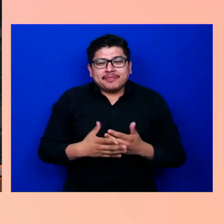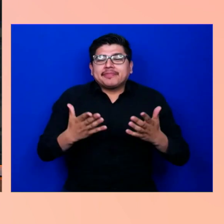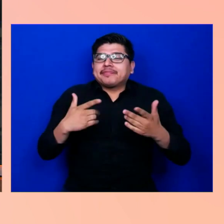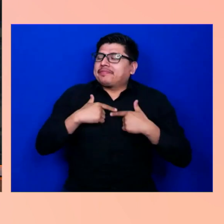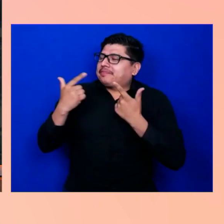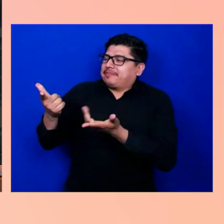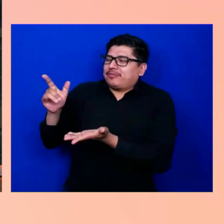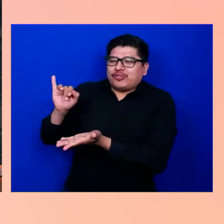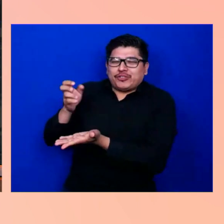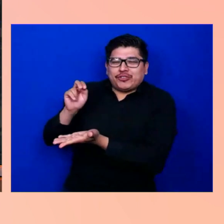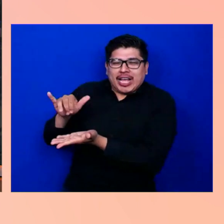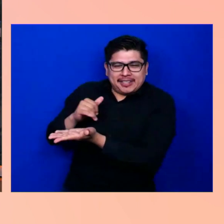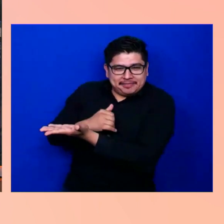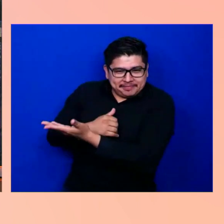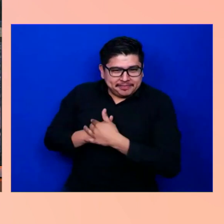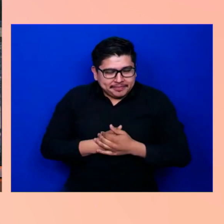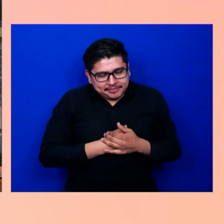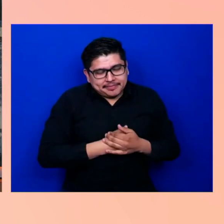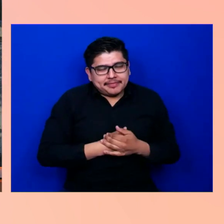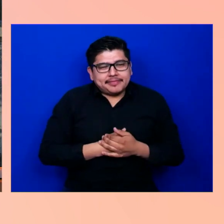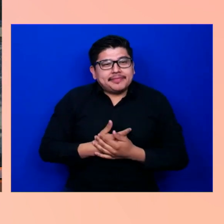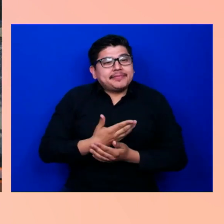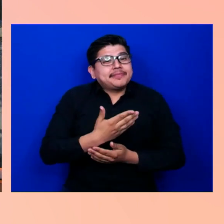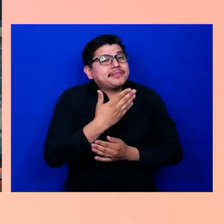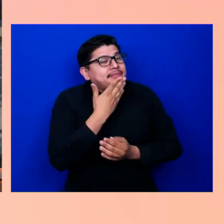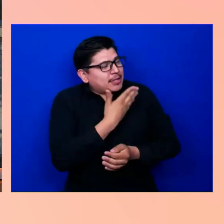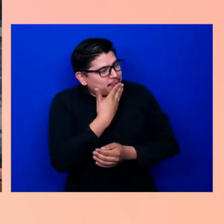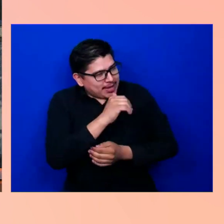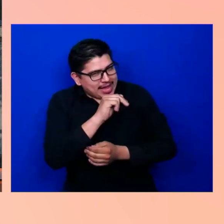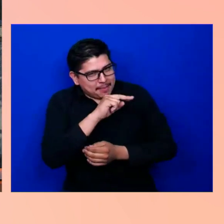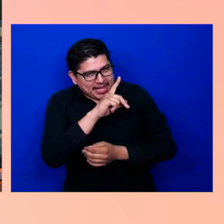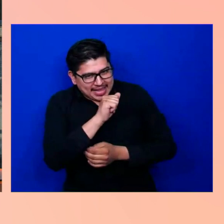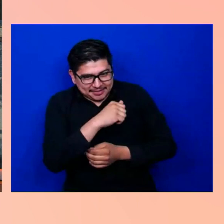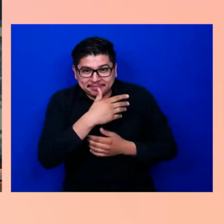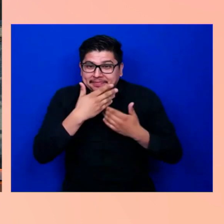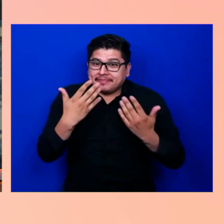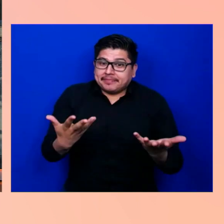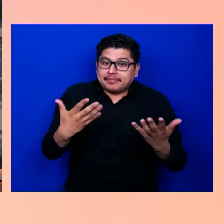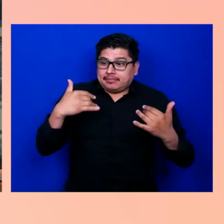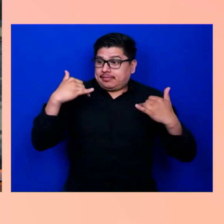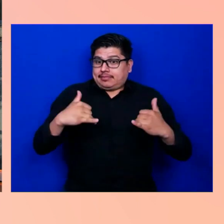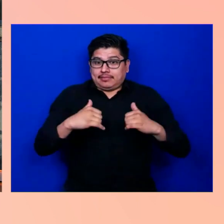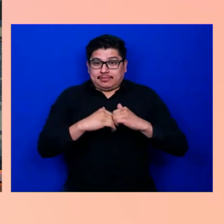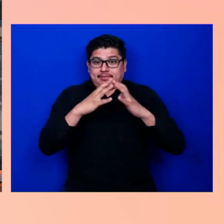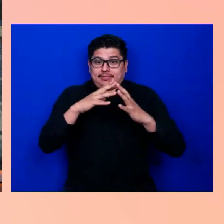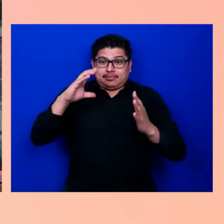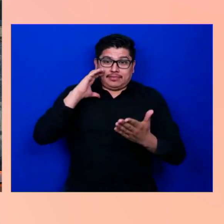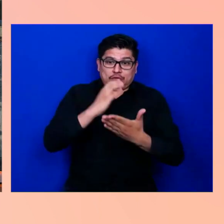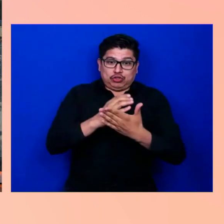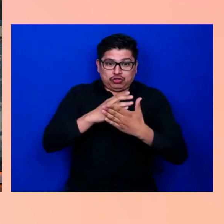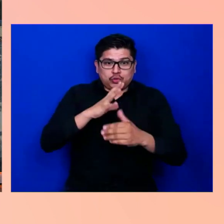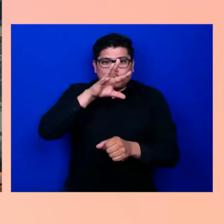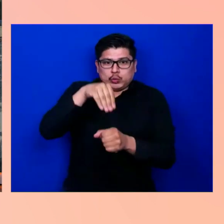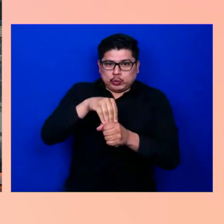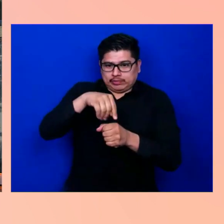Amanda. That is build, imagine and include in one package Ability Summit in one nugget of joy.